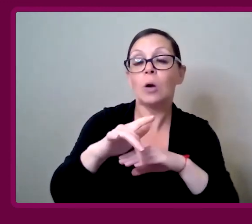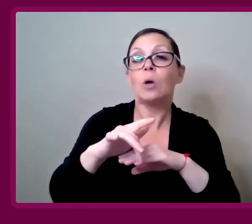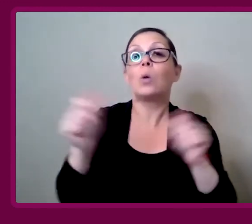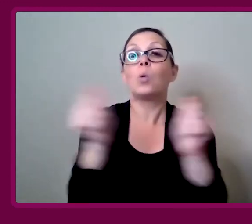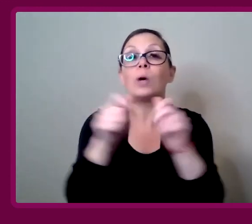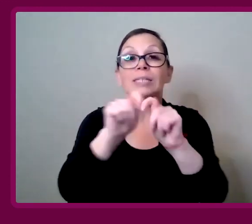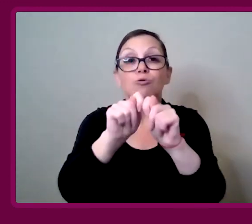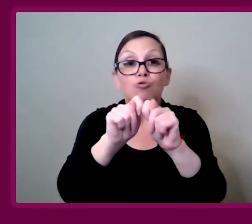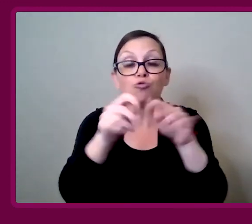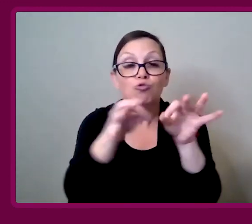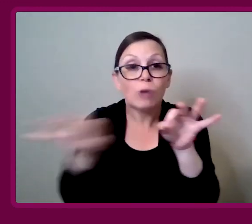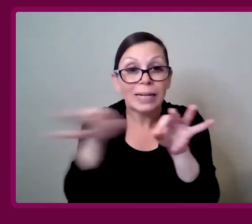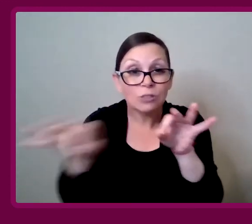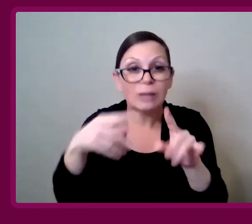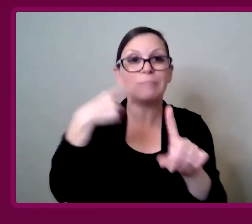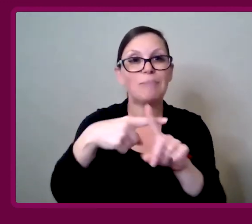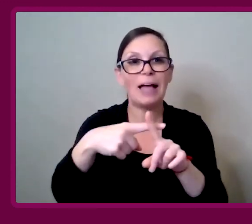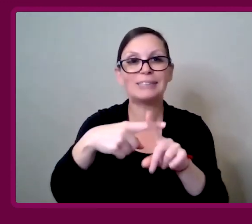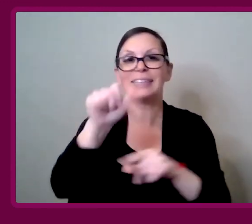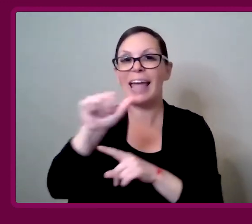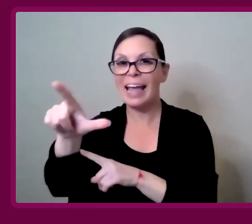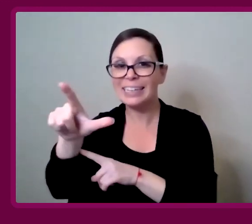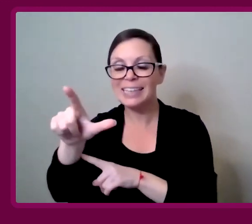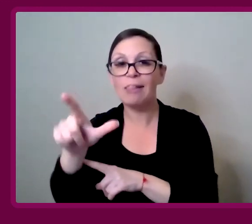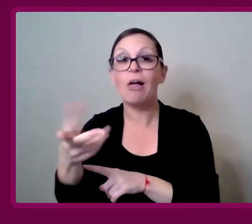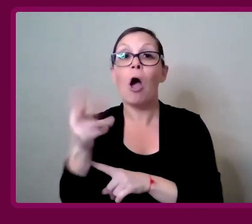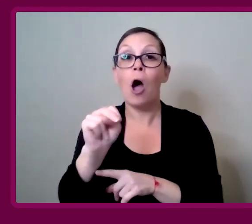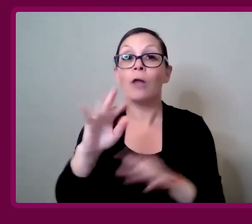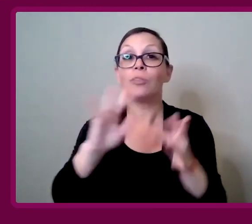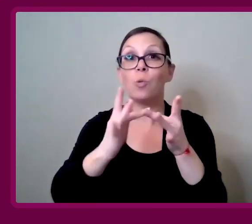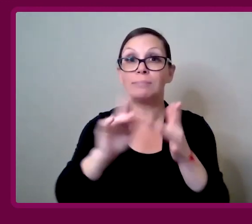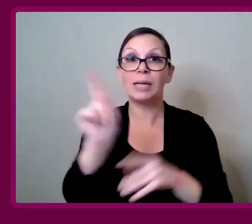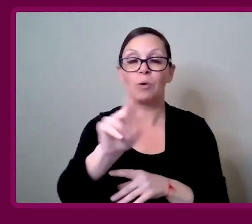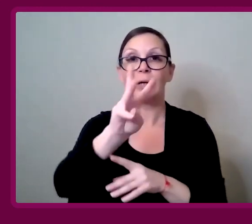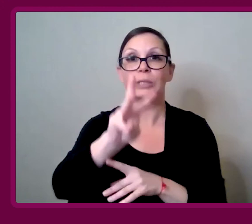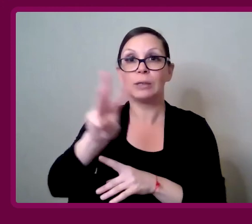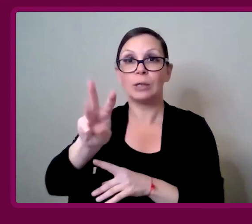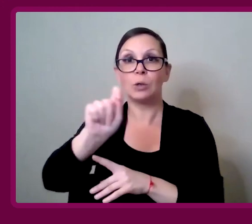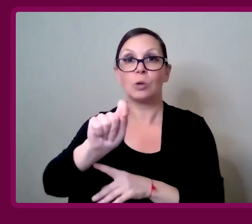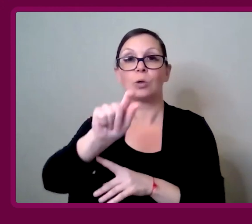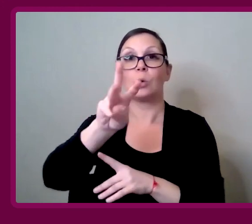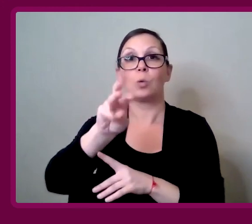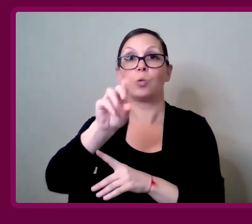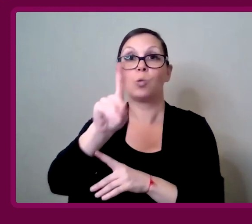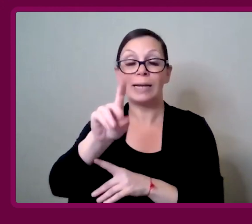available with transcripts, as well as American Sign Language, on our website, at www.wid.org/whats-up-wid.